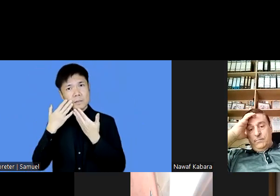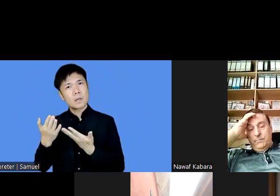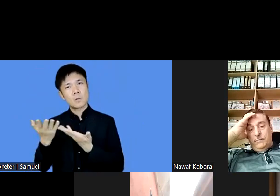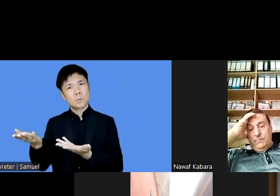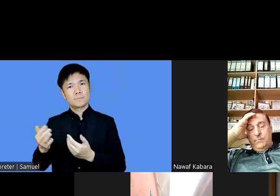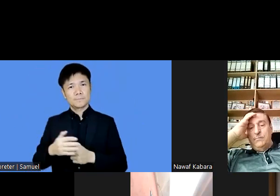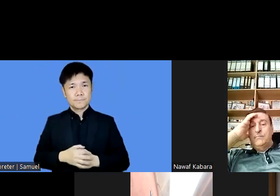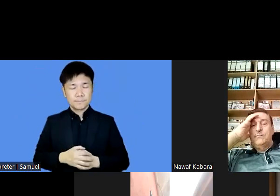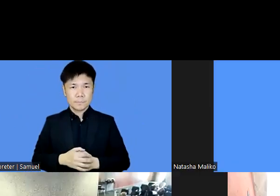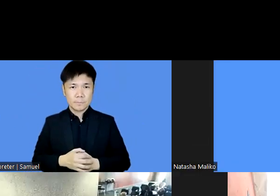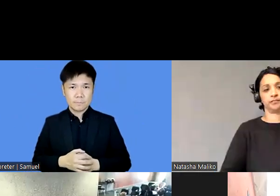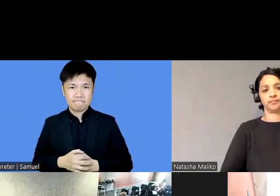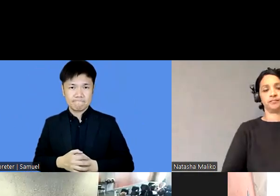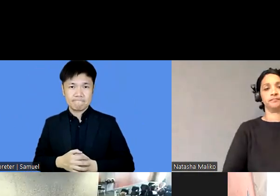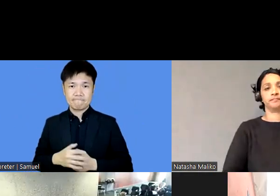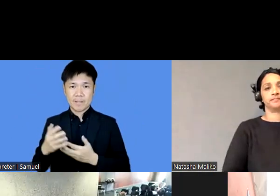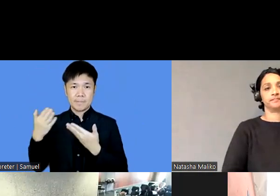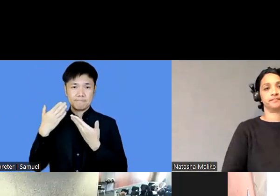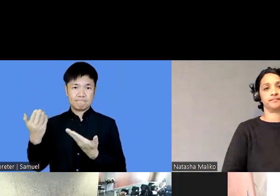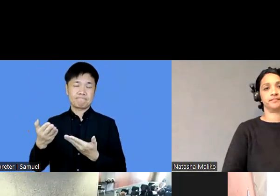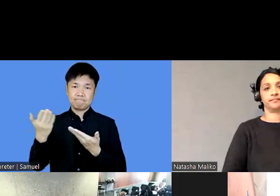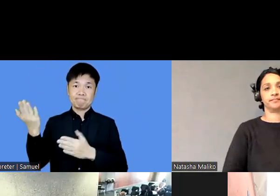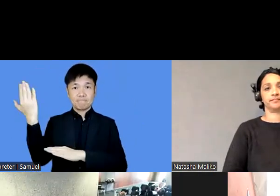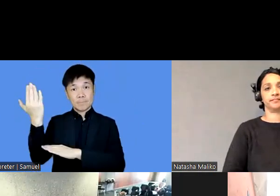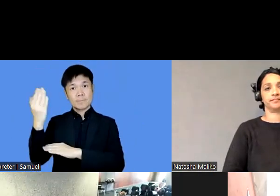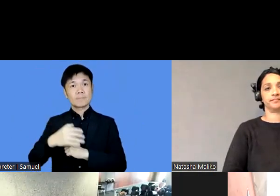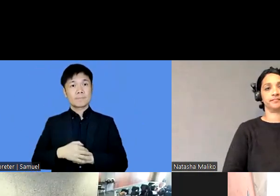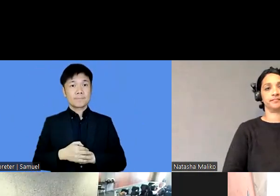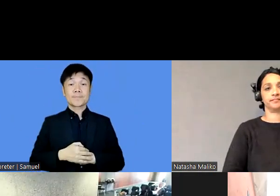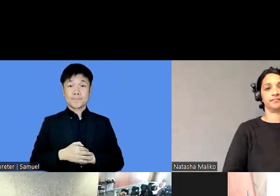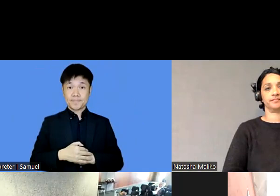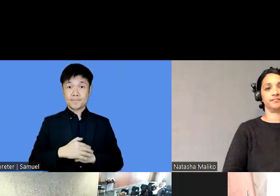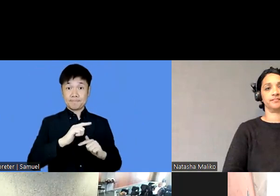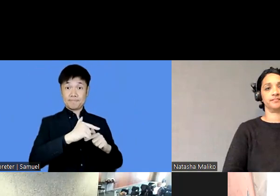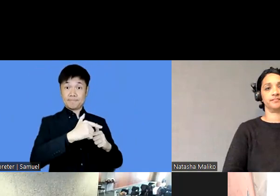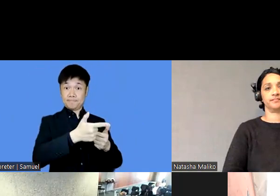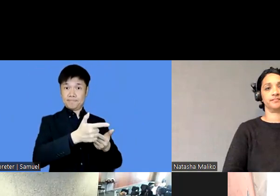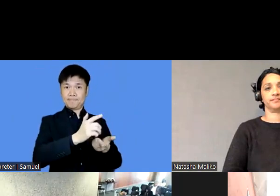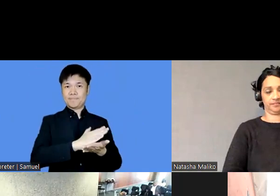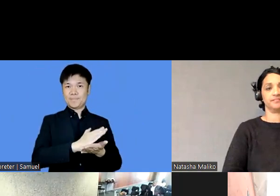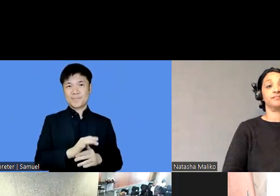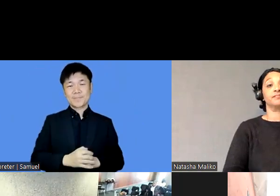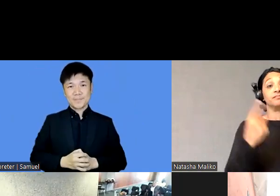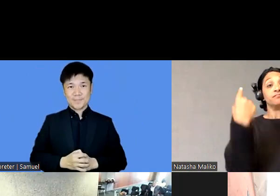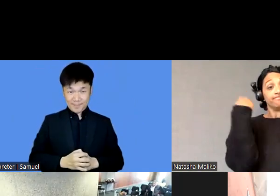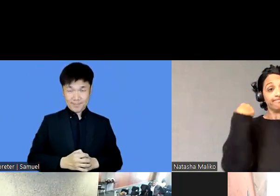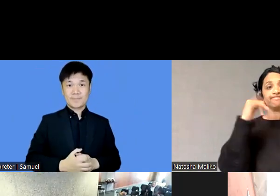Recently in the International Disability Alliance we did a report on a situation of